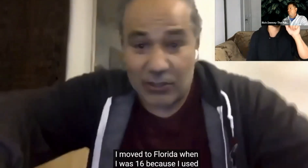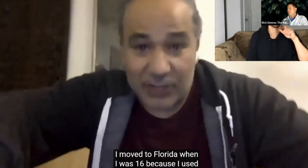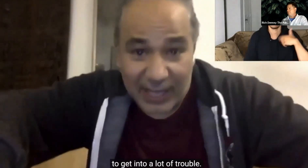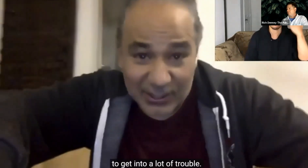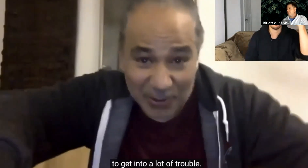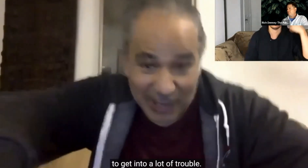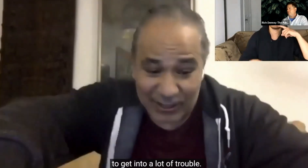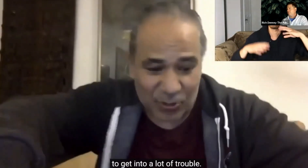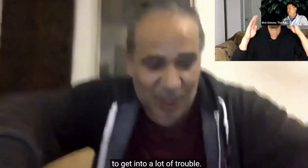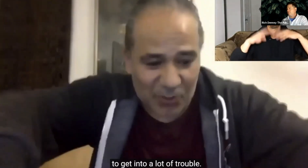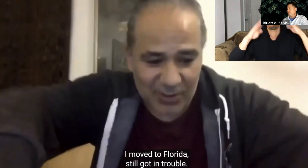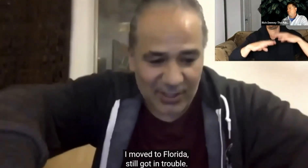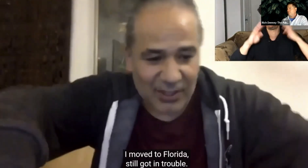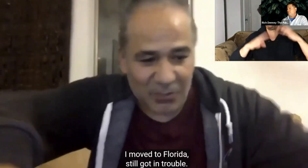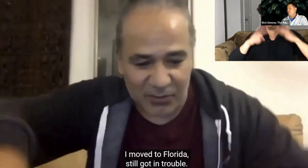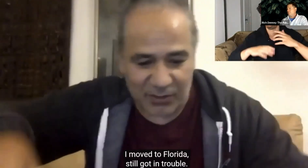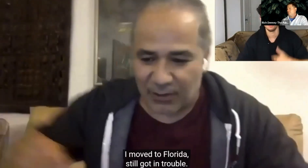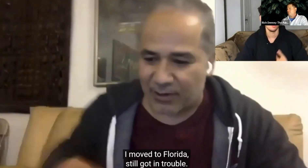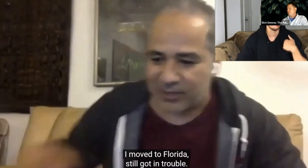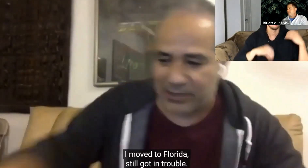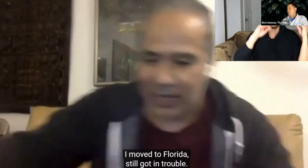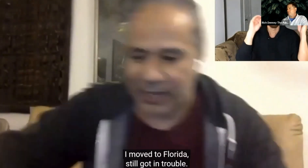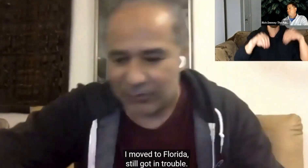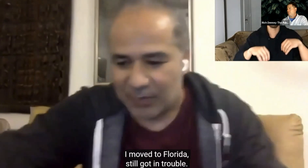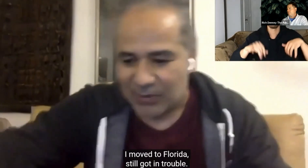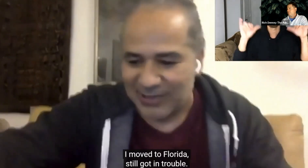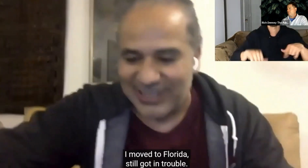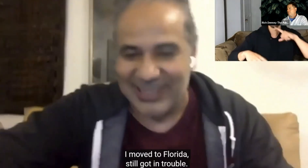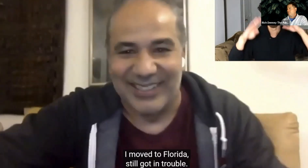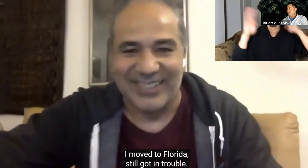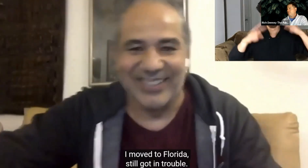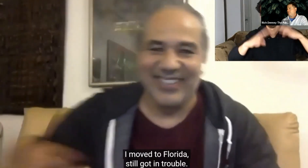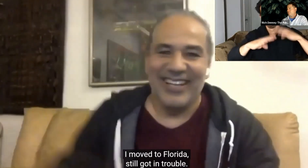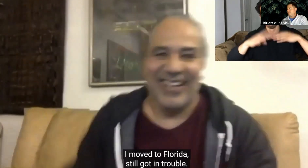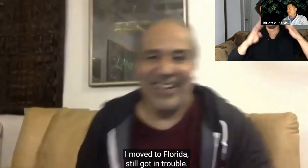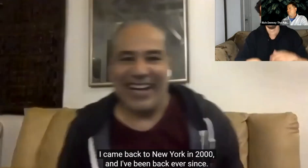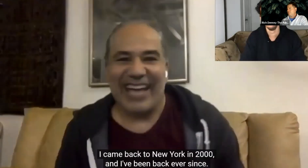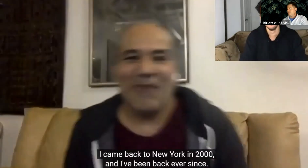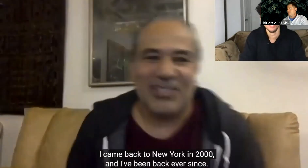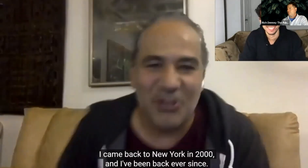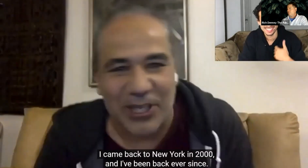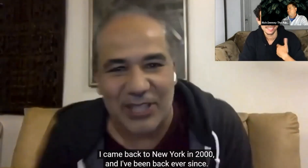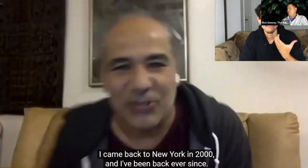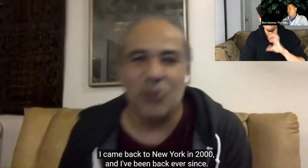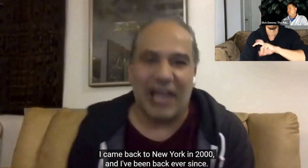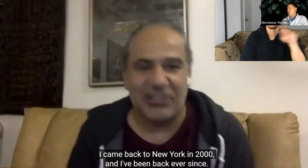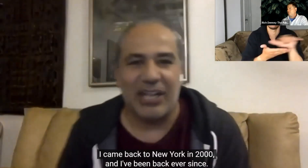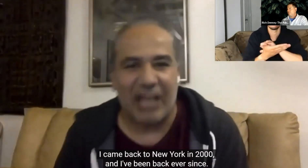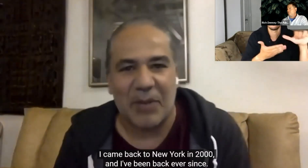used to get into a lot of trouble. Moved to Florida, still got in trouble. I came back to New York in 2000, and I've been